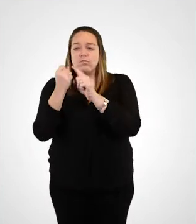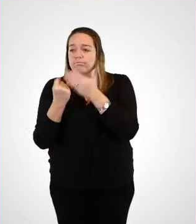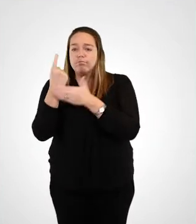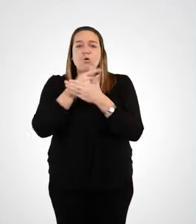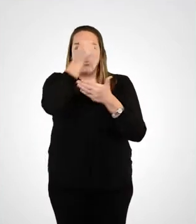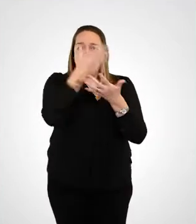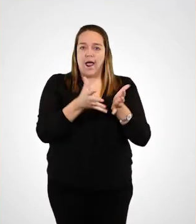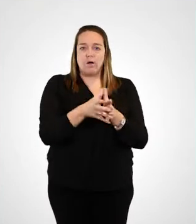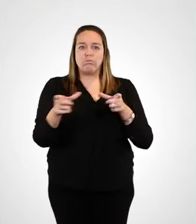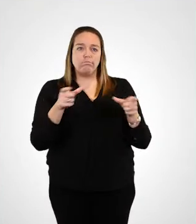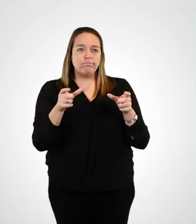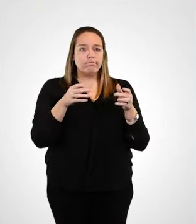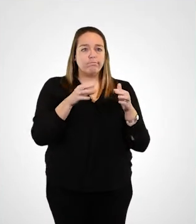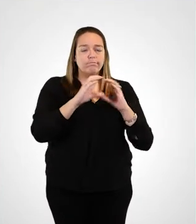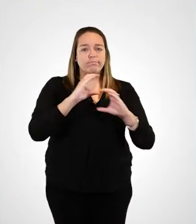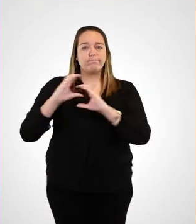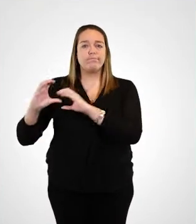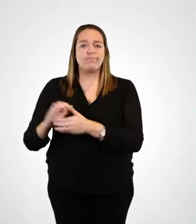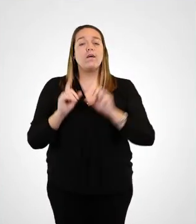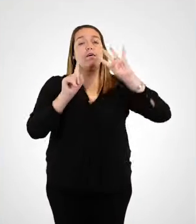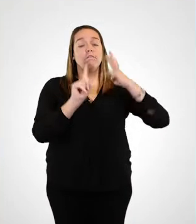in a variety of situations.